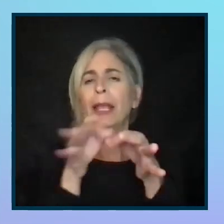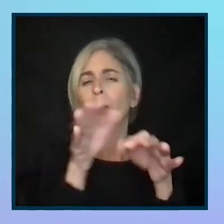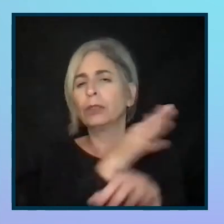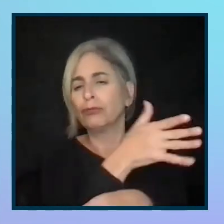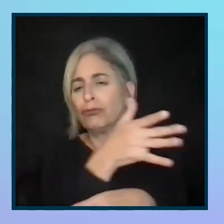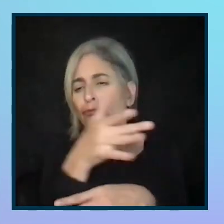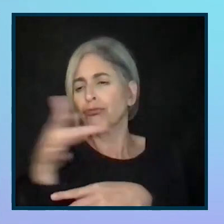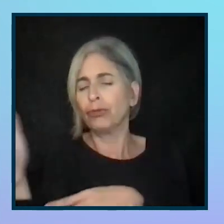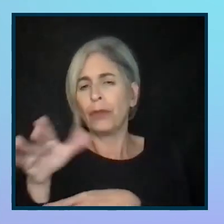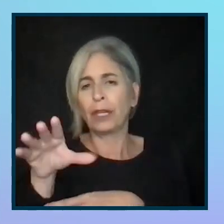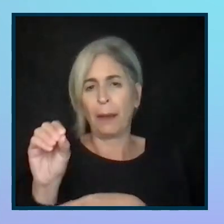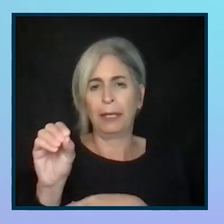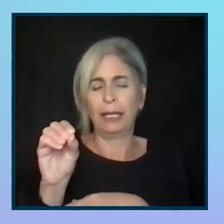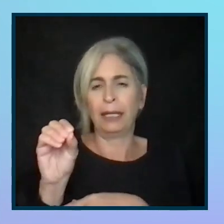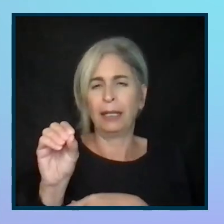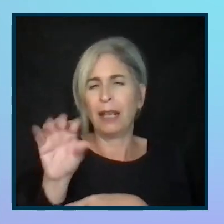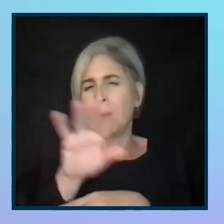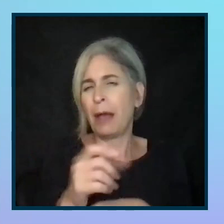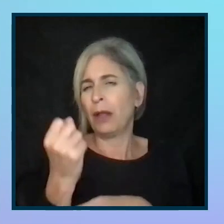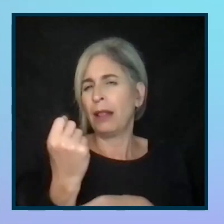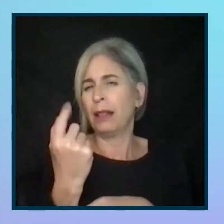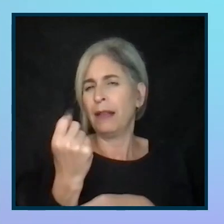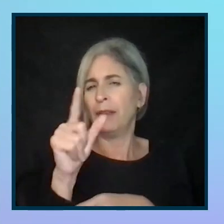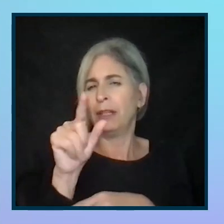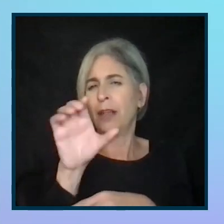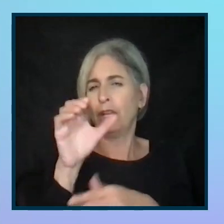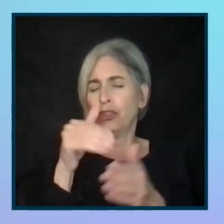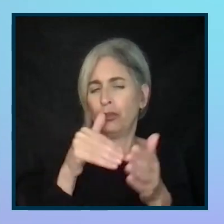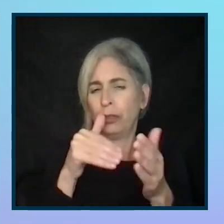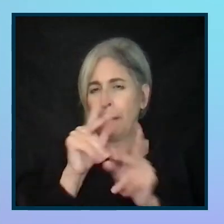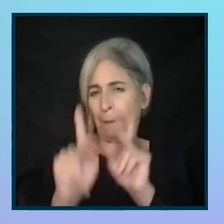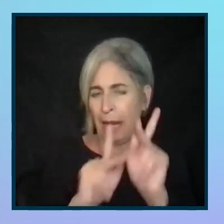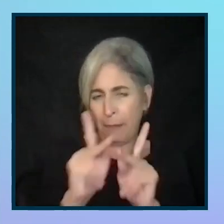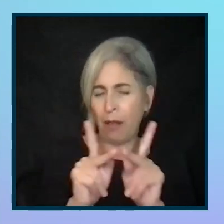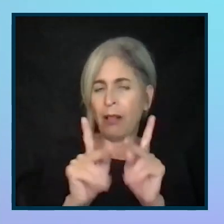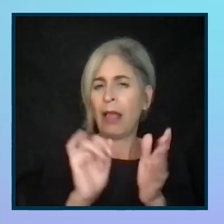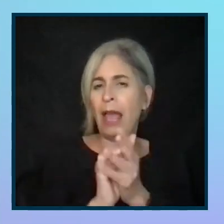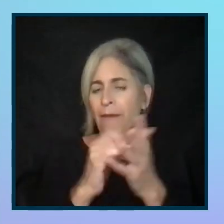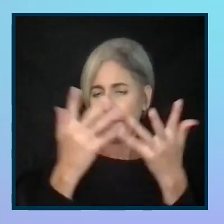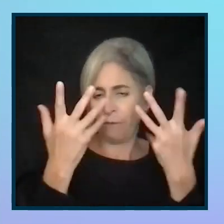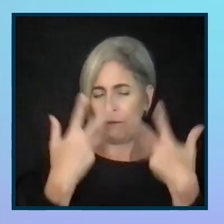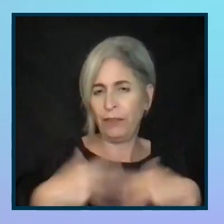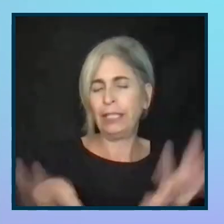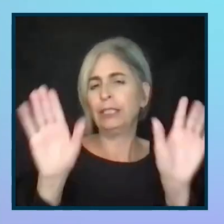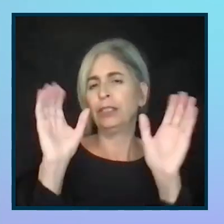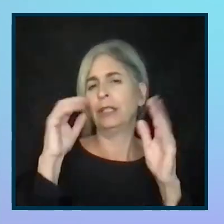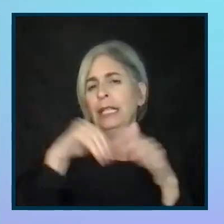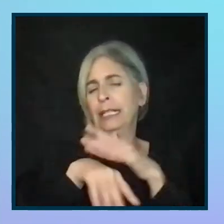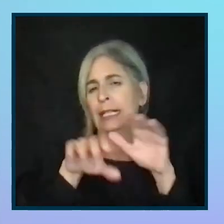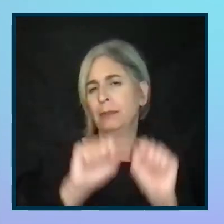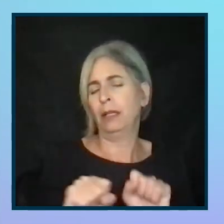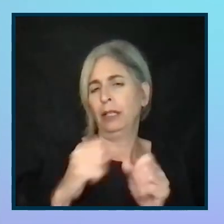So far, over 1100 people have completed the Accessibility Champion Program and have gotten their badges.